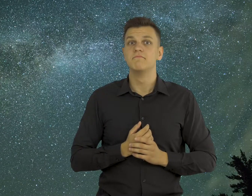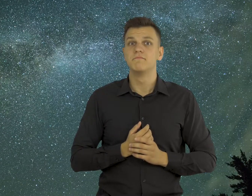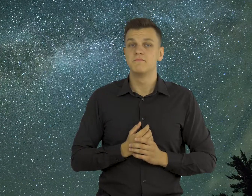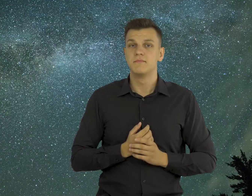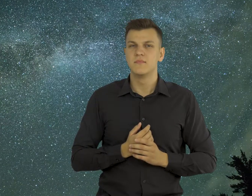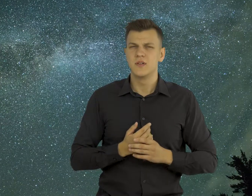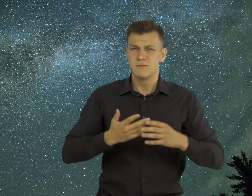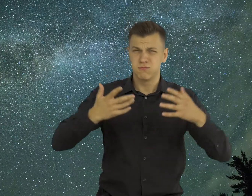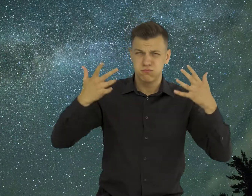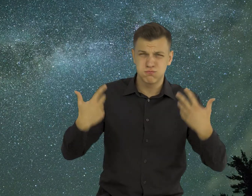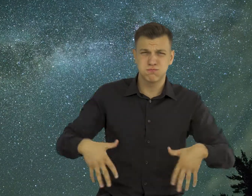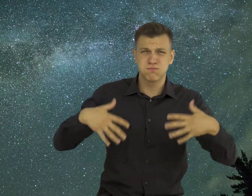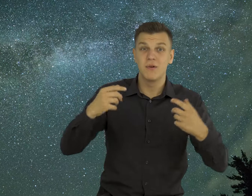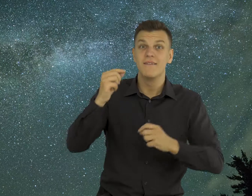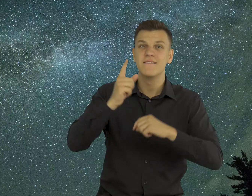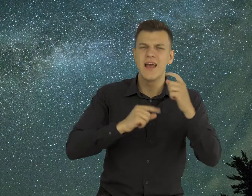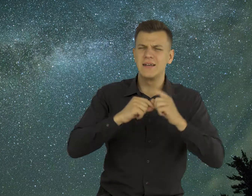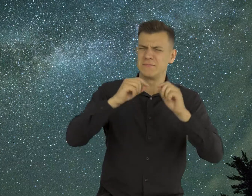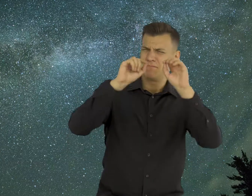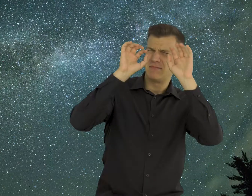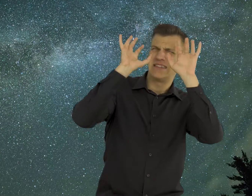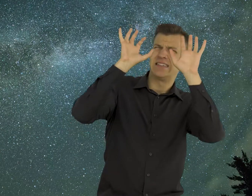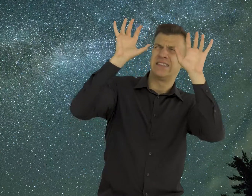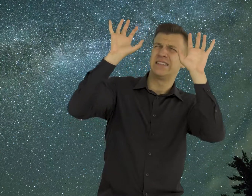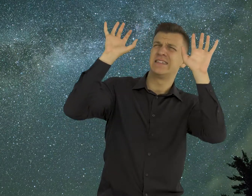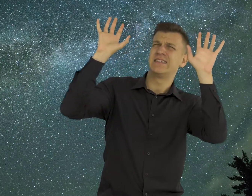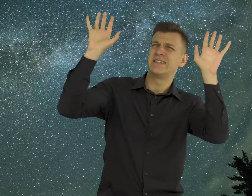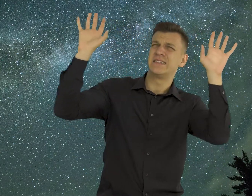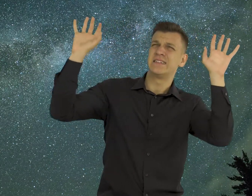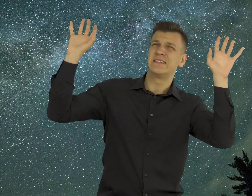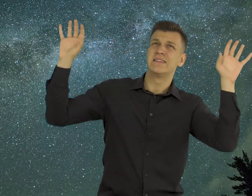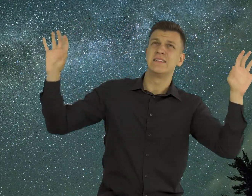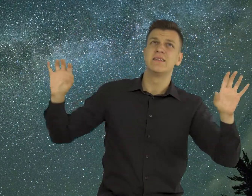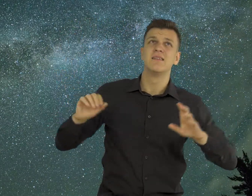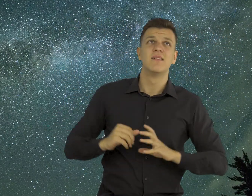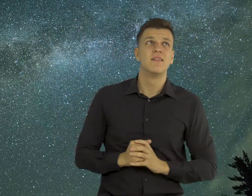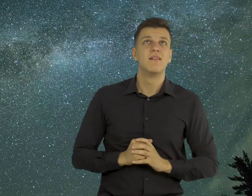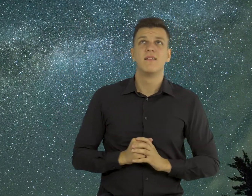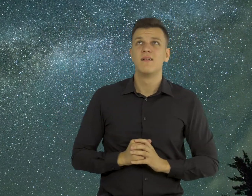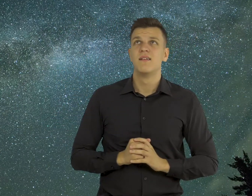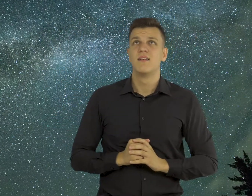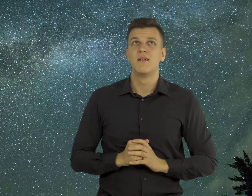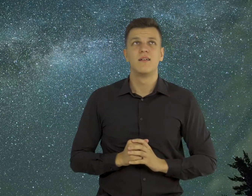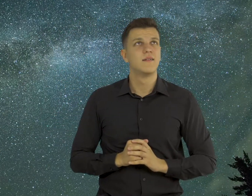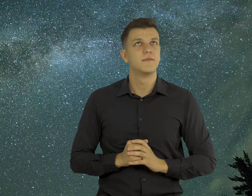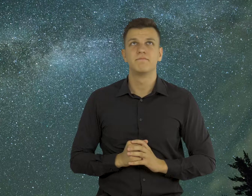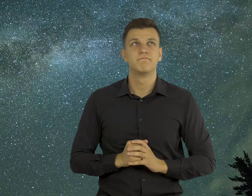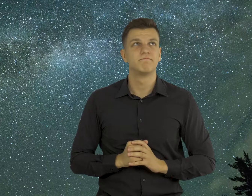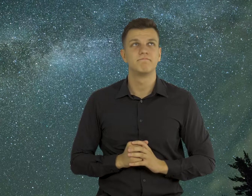A huge number of stars.